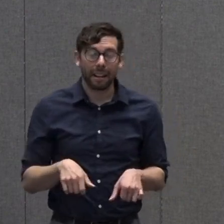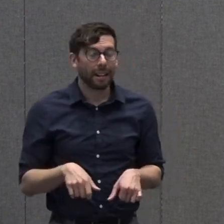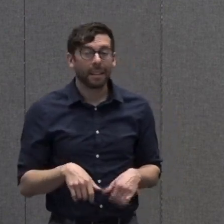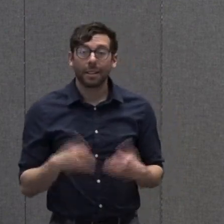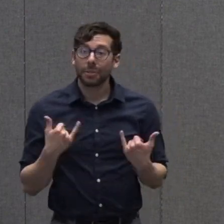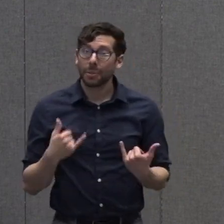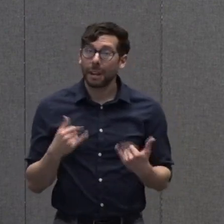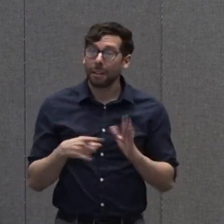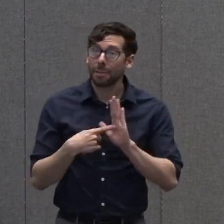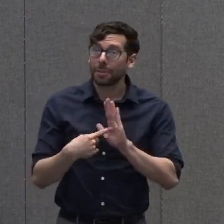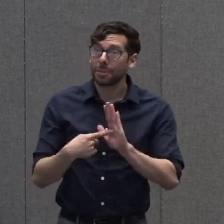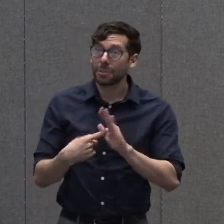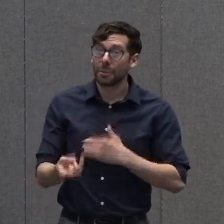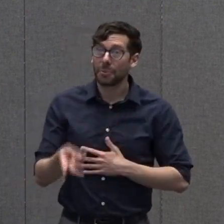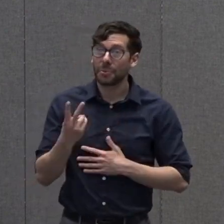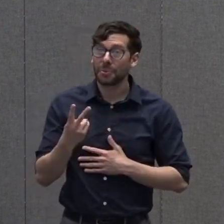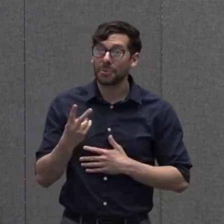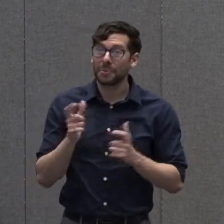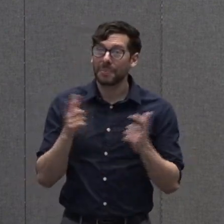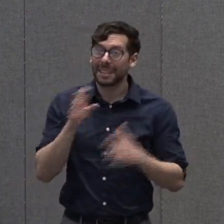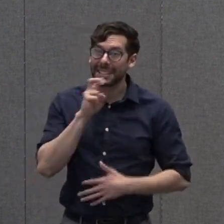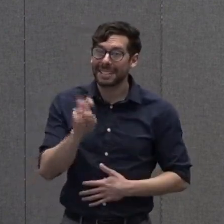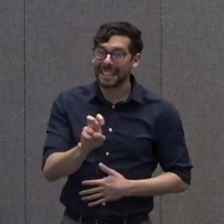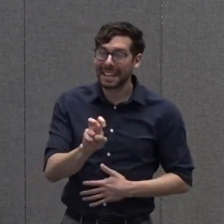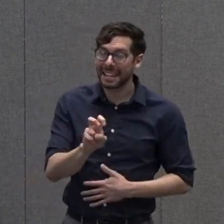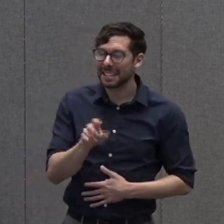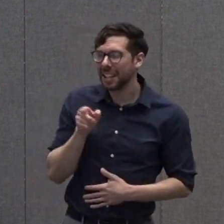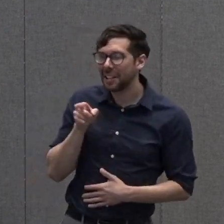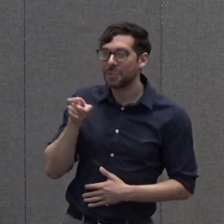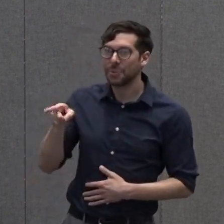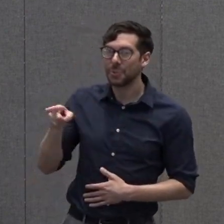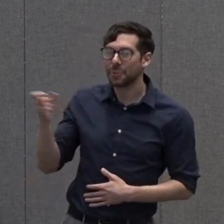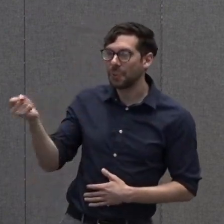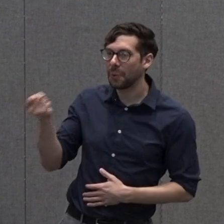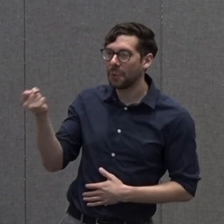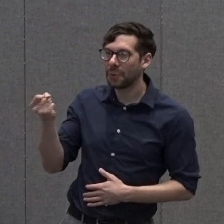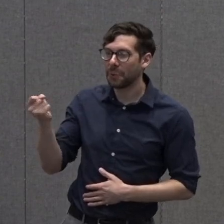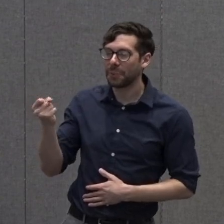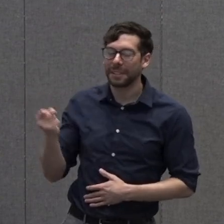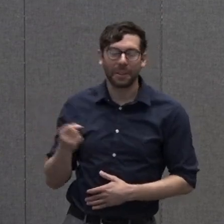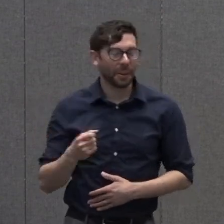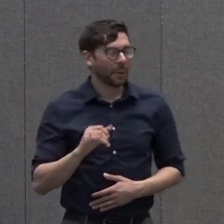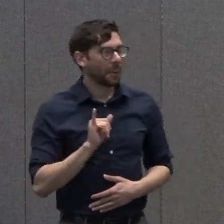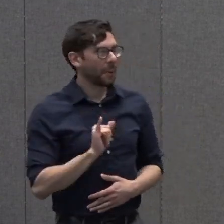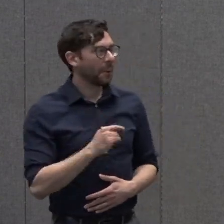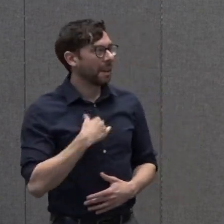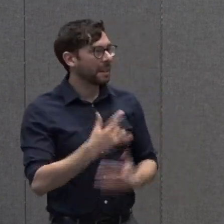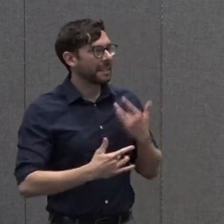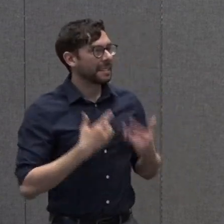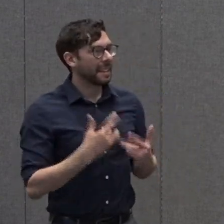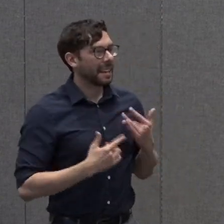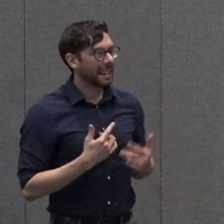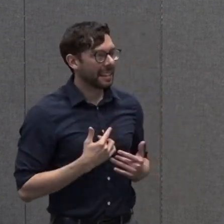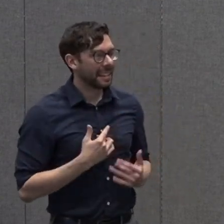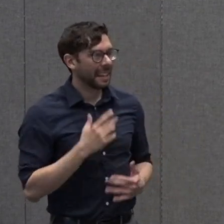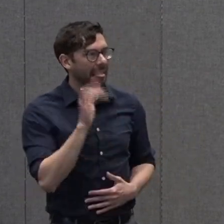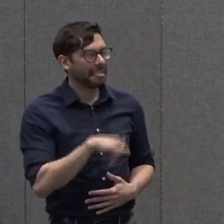Oh great, I'm so excited. This snake is the mot beautiful snake I've ever seen.